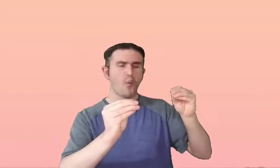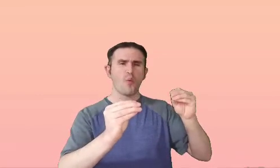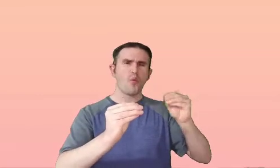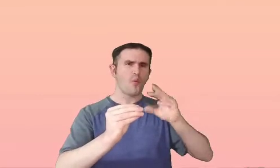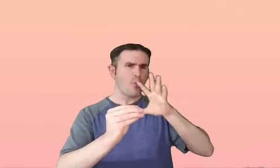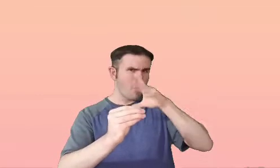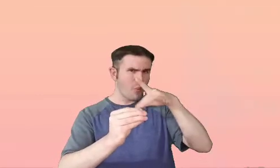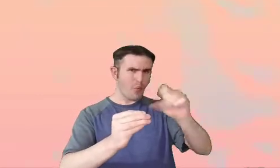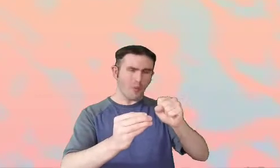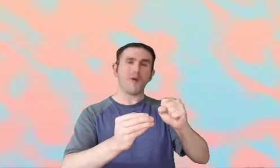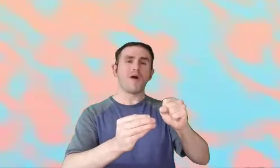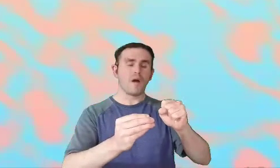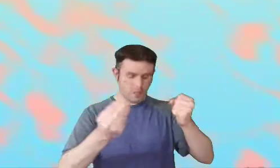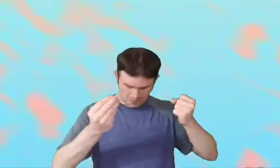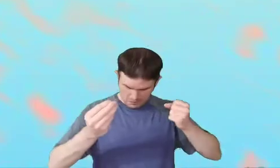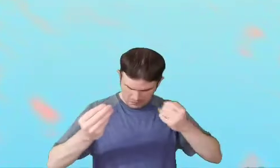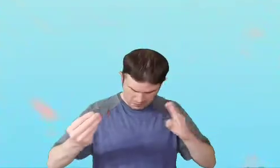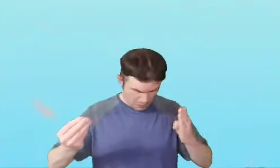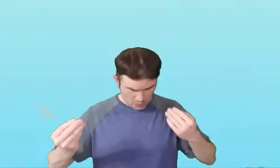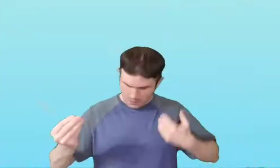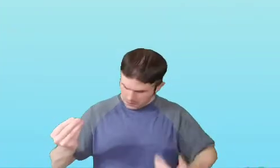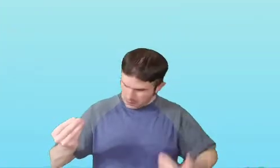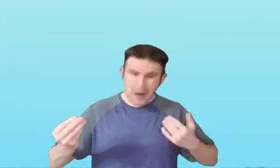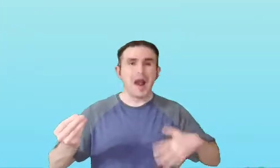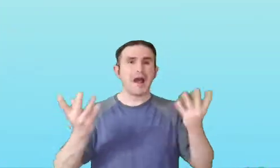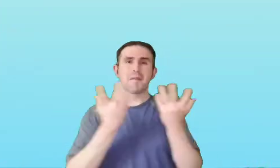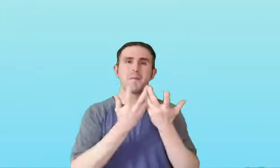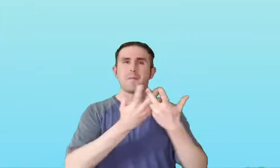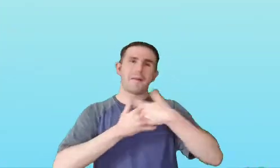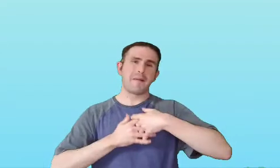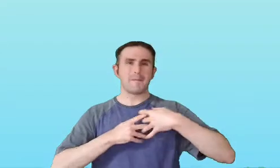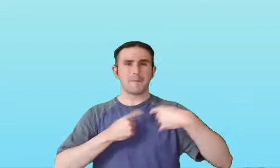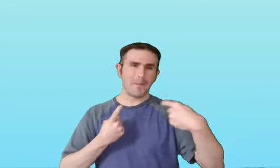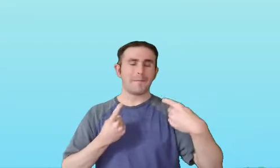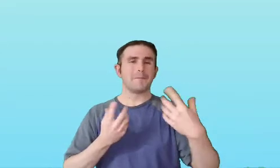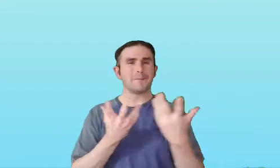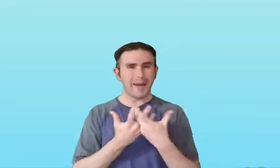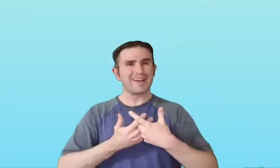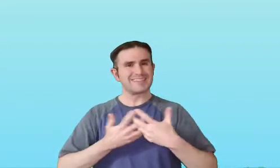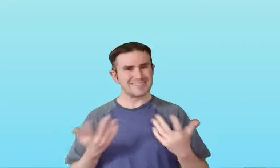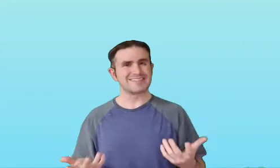and so, it's like, "Oh! Orange... blue... compliment!" Now,